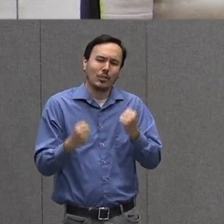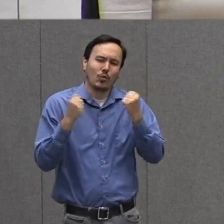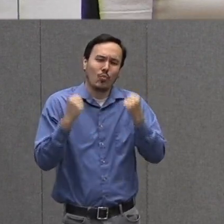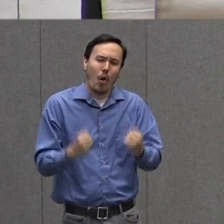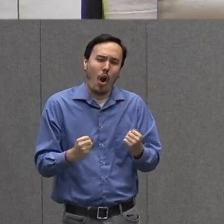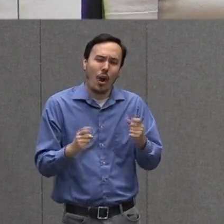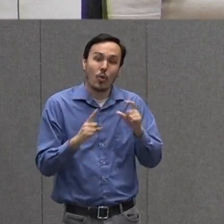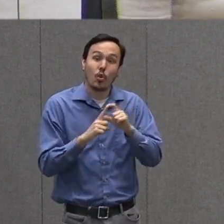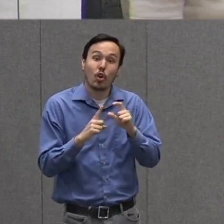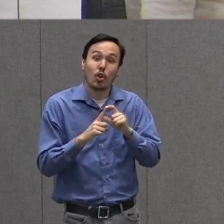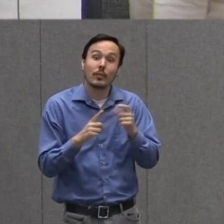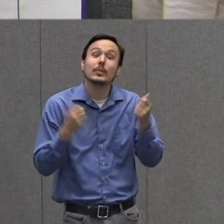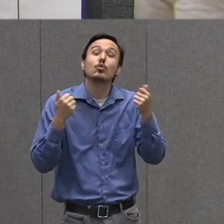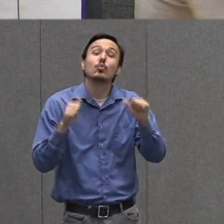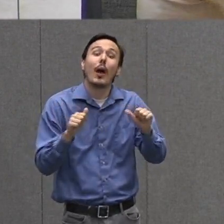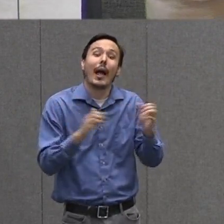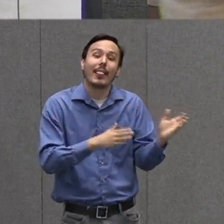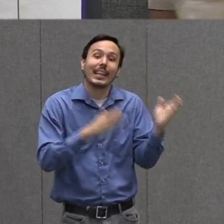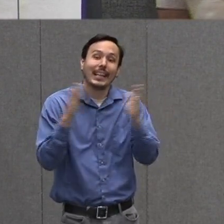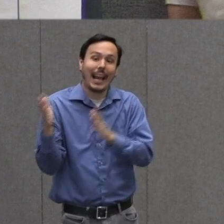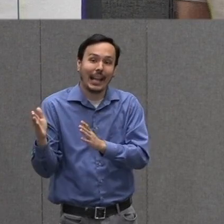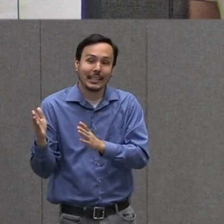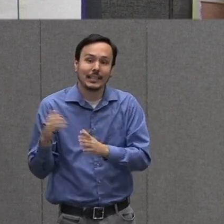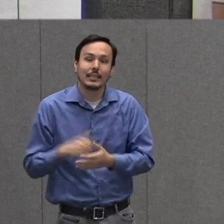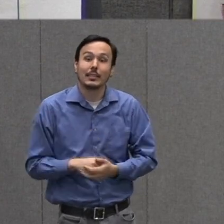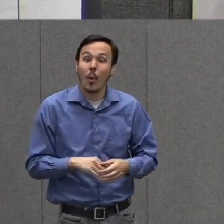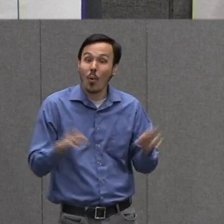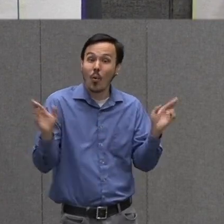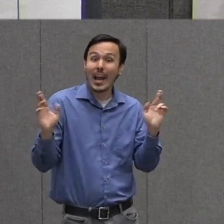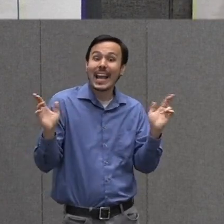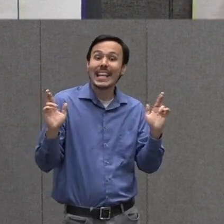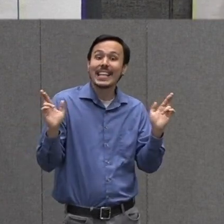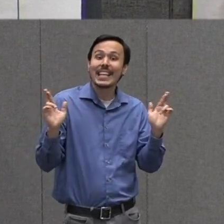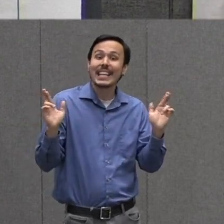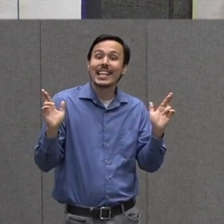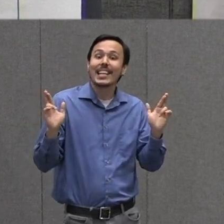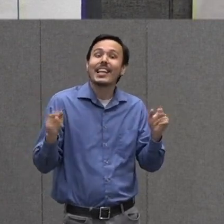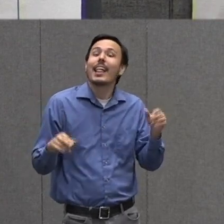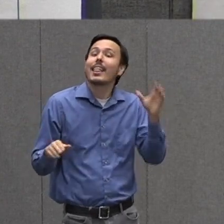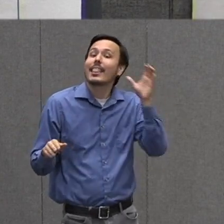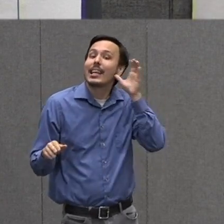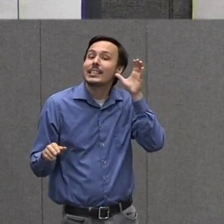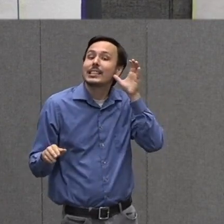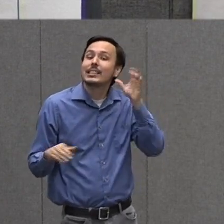Let's try the next side. Ready, listen carefully.